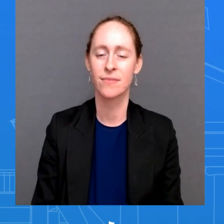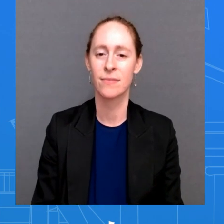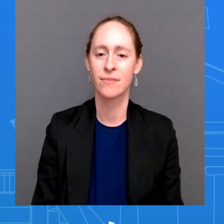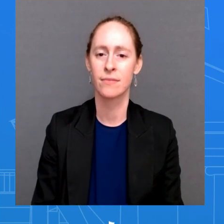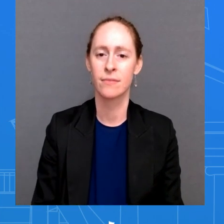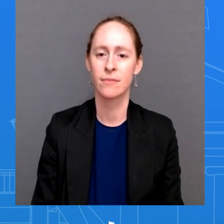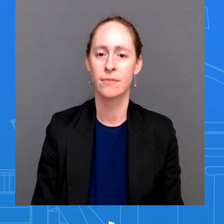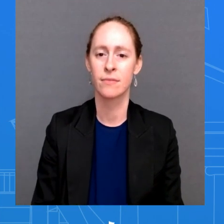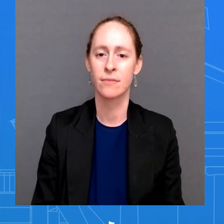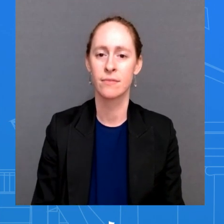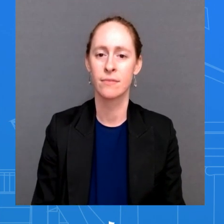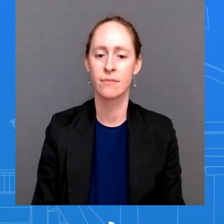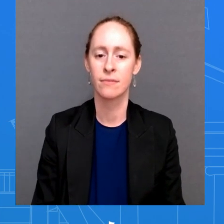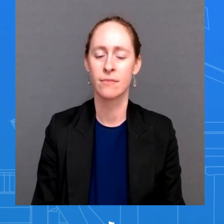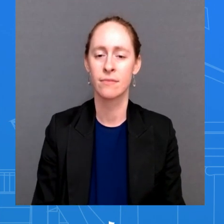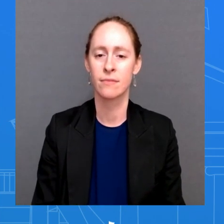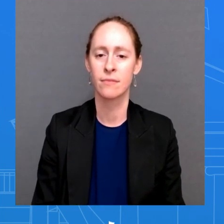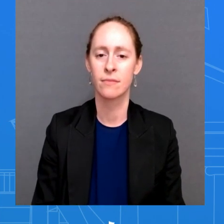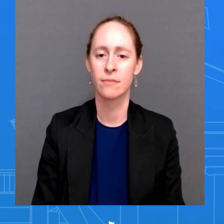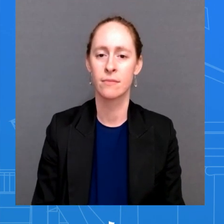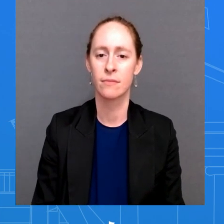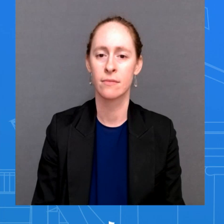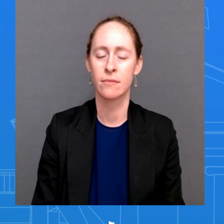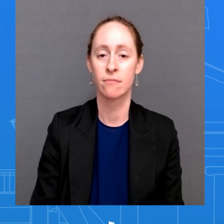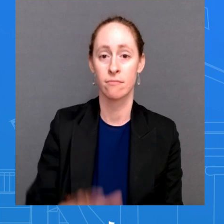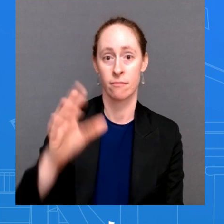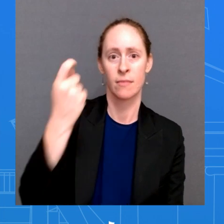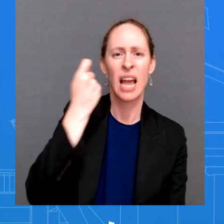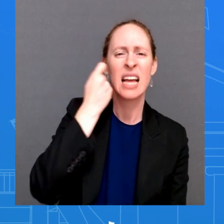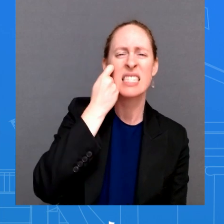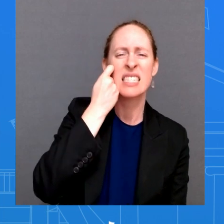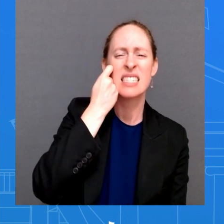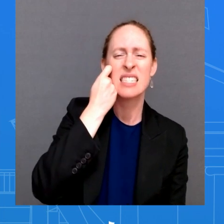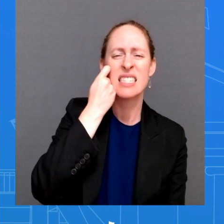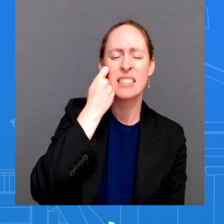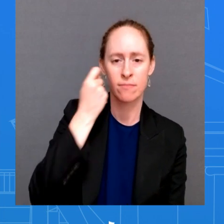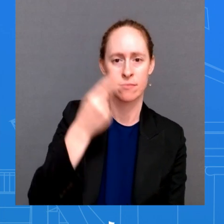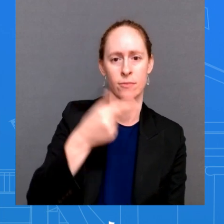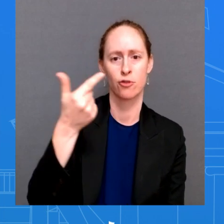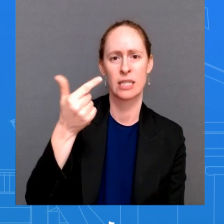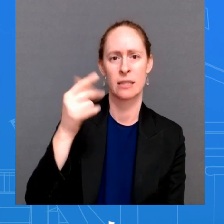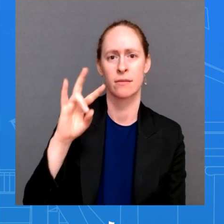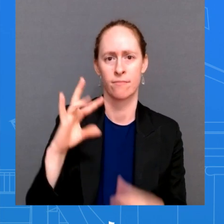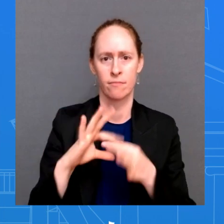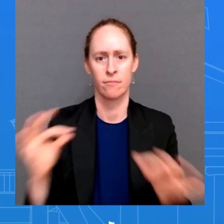in the Taiwan Strait. Those were their words. Does this letter come with any consequences